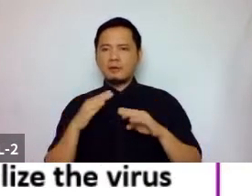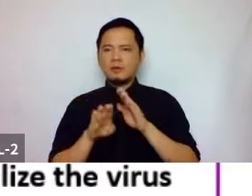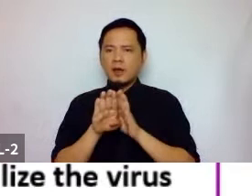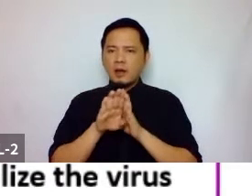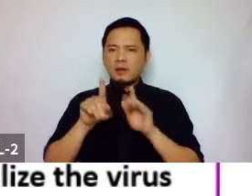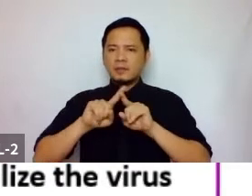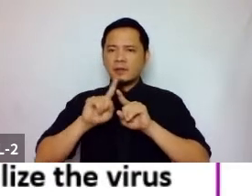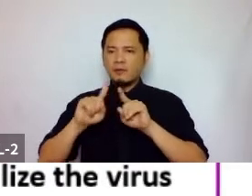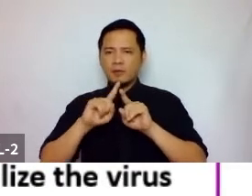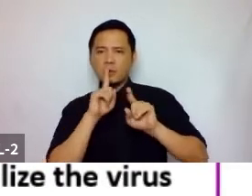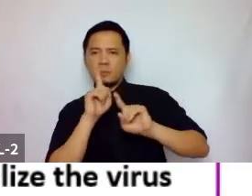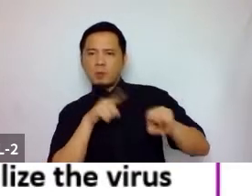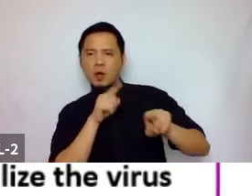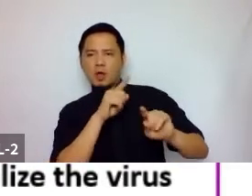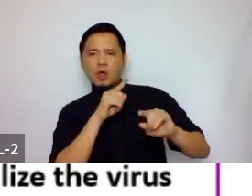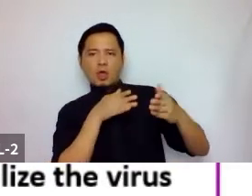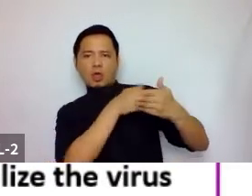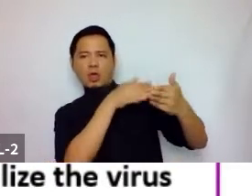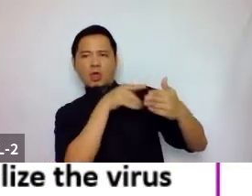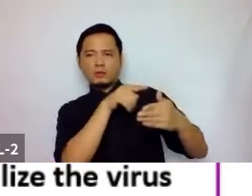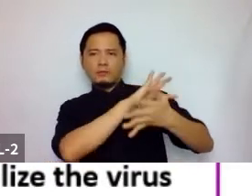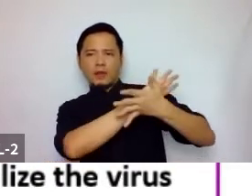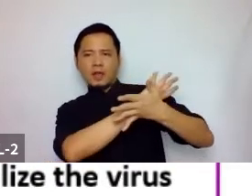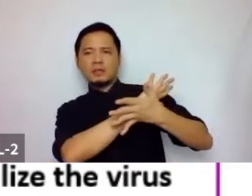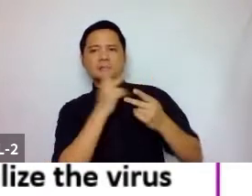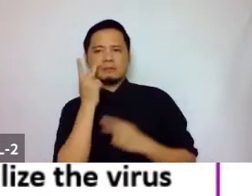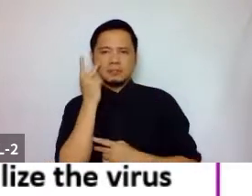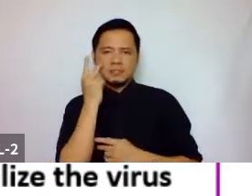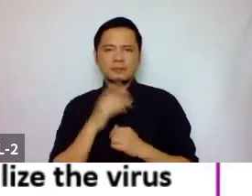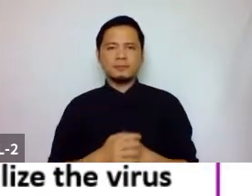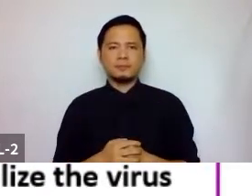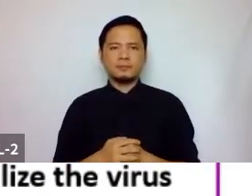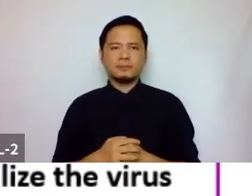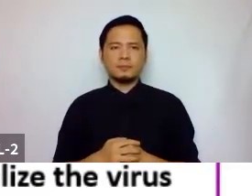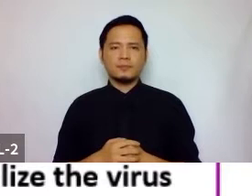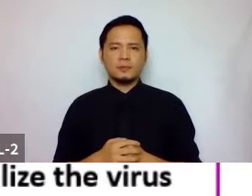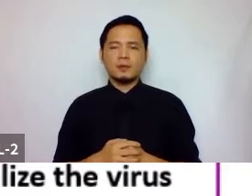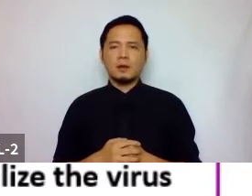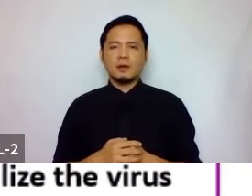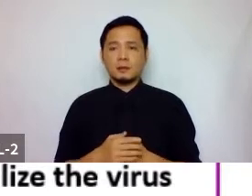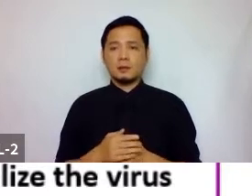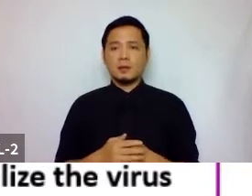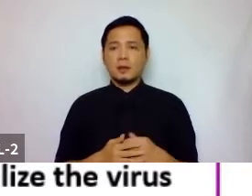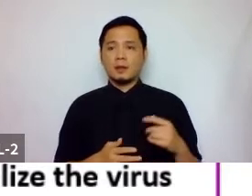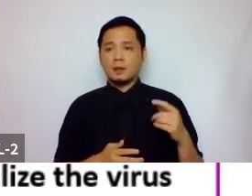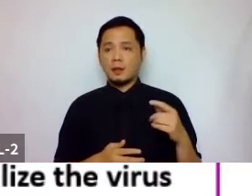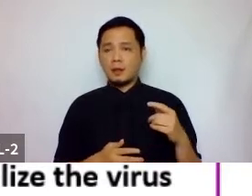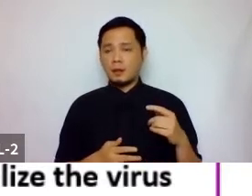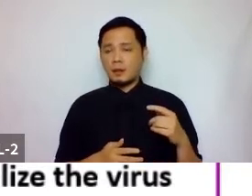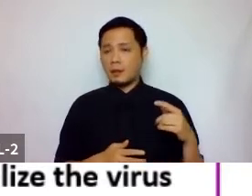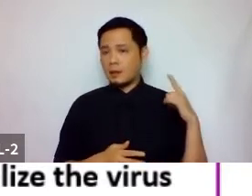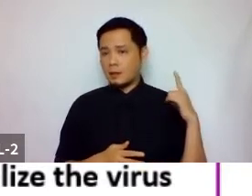On safety, the ones on the left could have local side effects because you were vaccinated and injected.